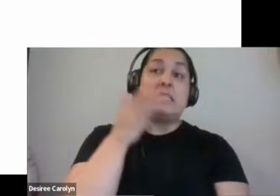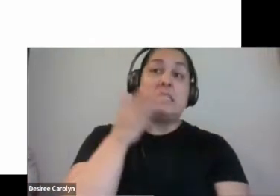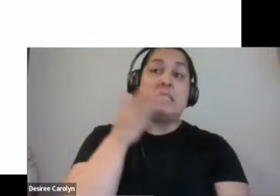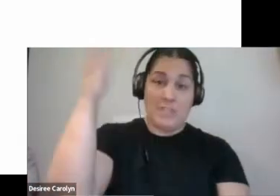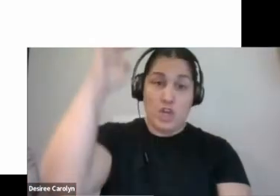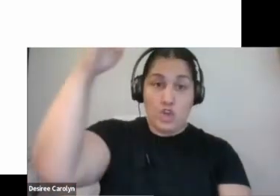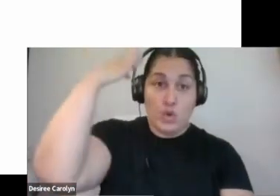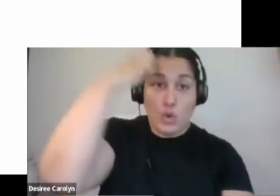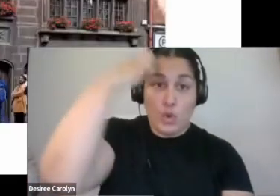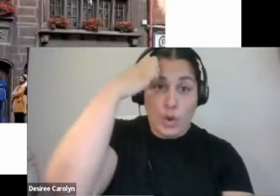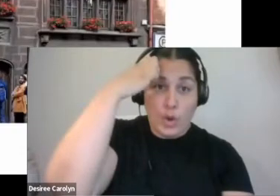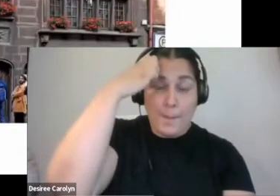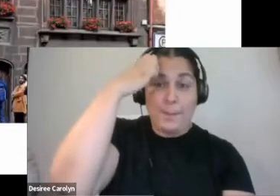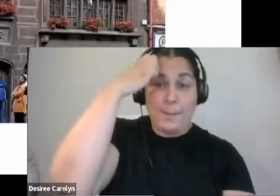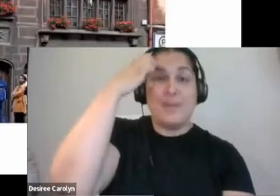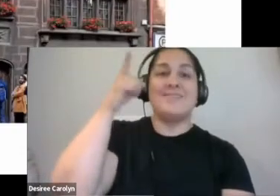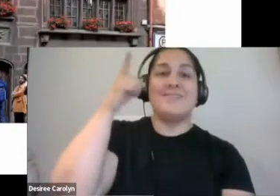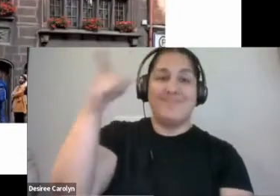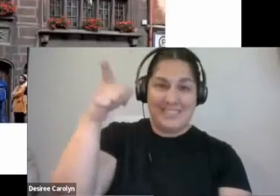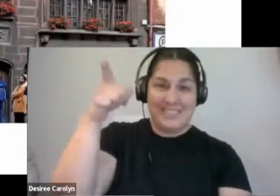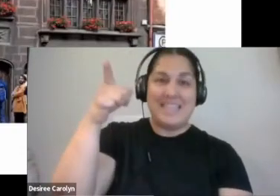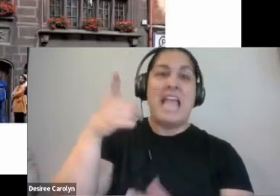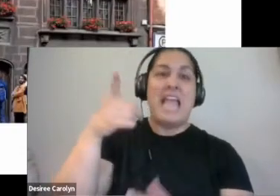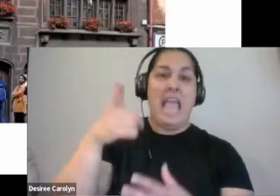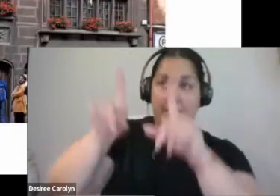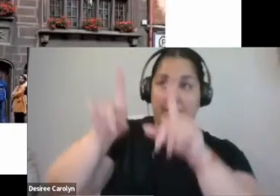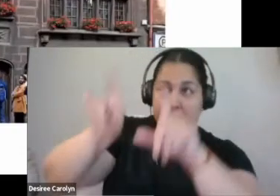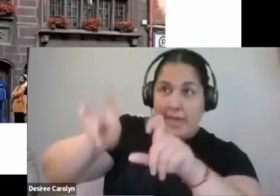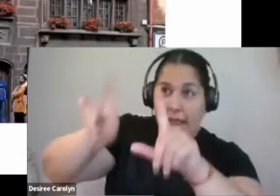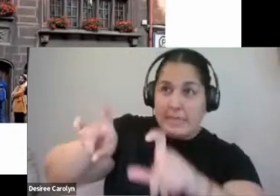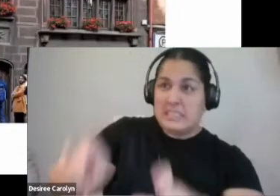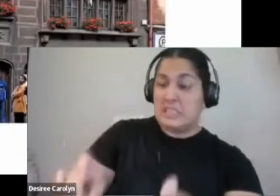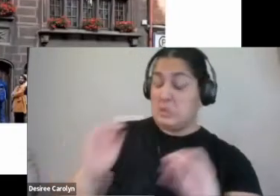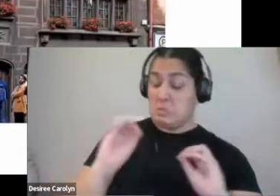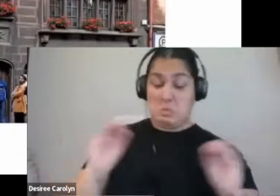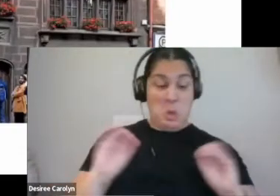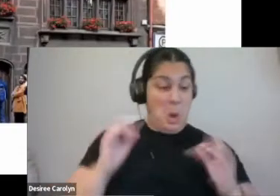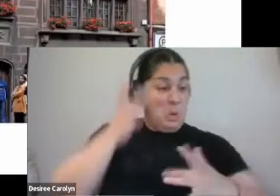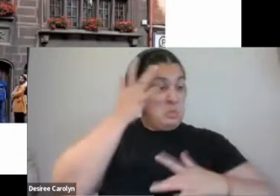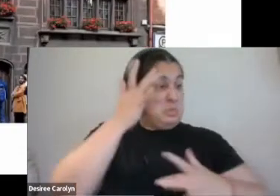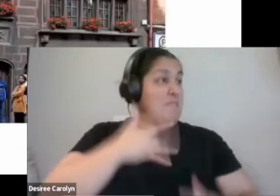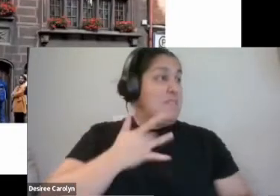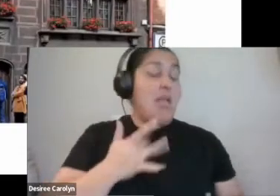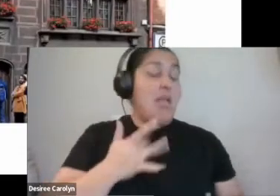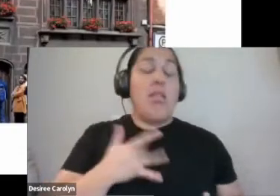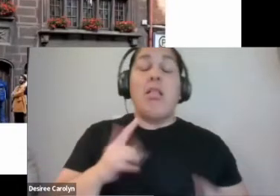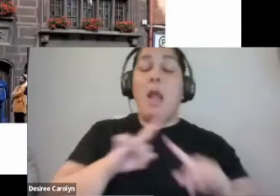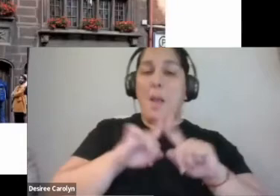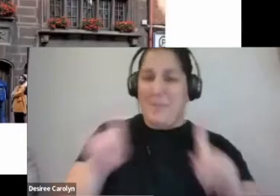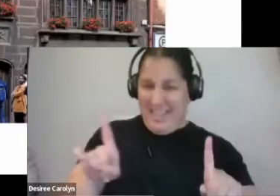positive tests for MPOX. Some of those individuals have gone on to experience symptoms but some have